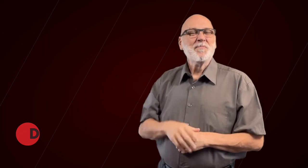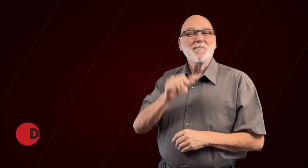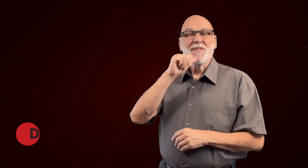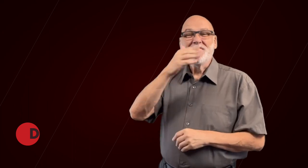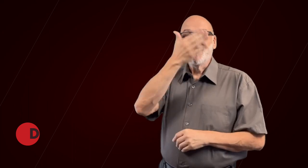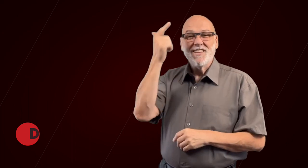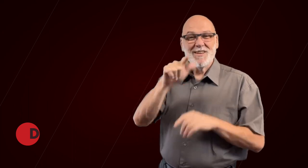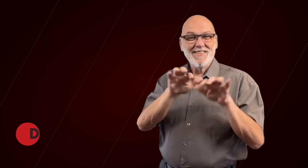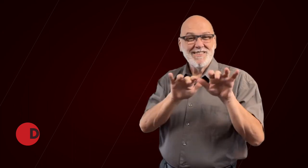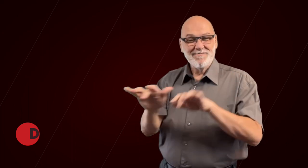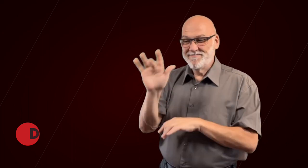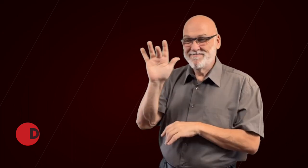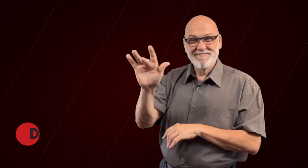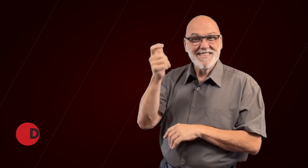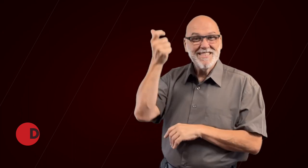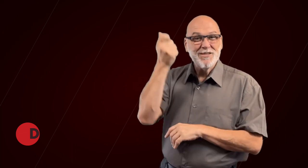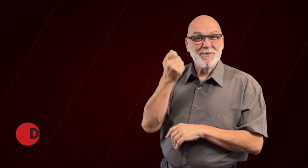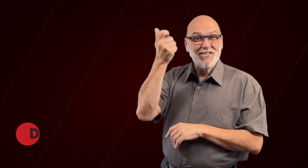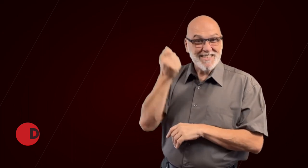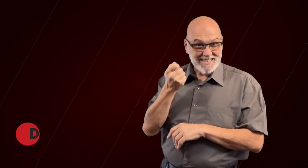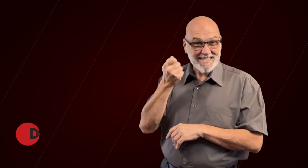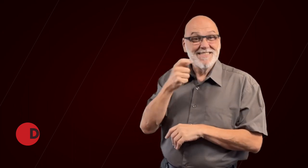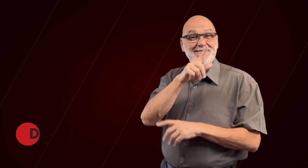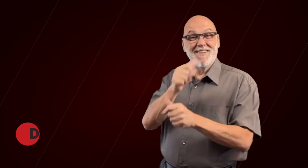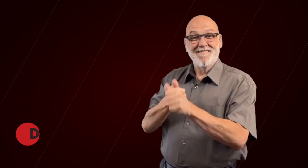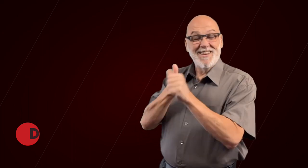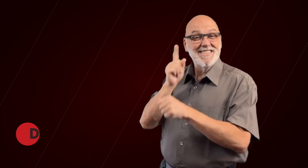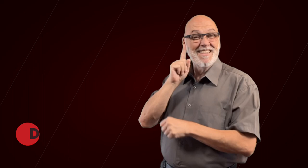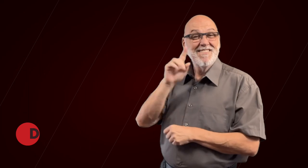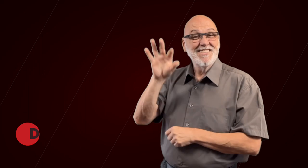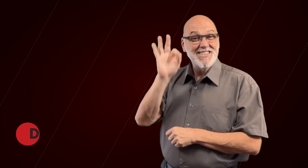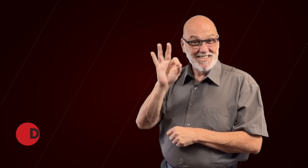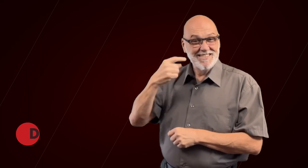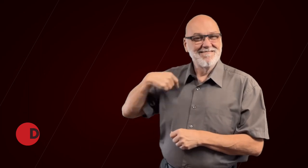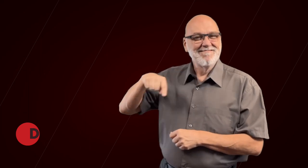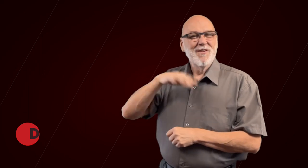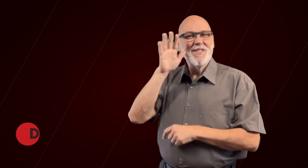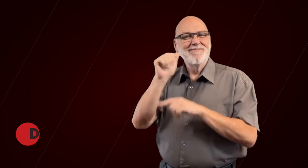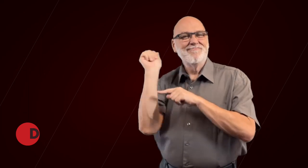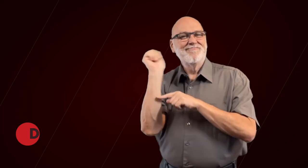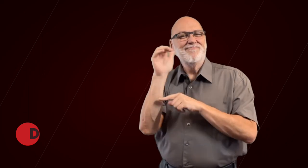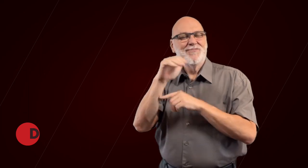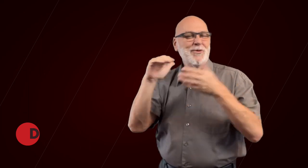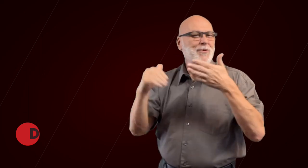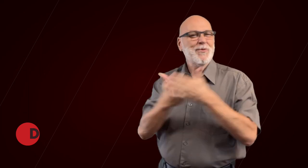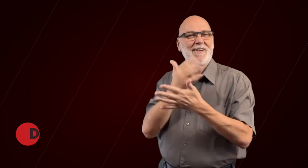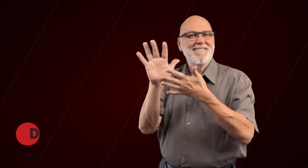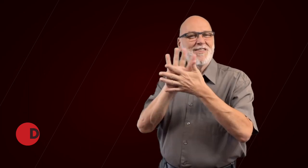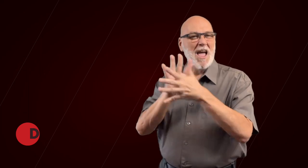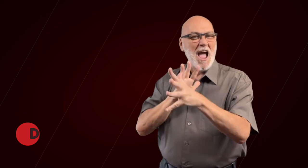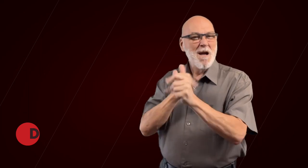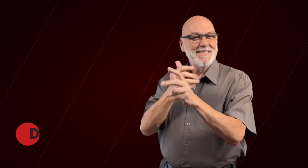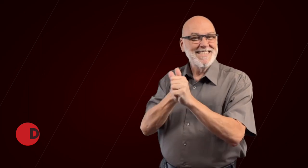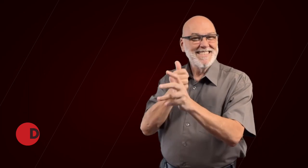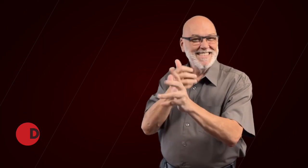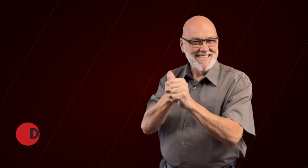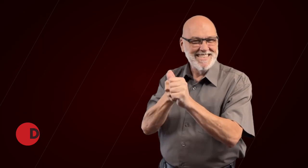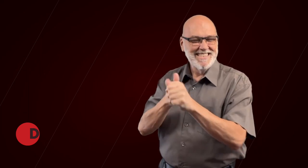Don’t forget to subscribe, like, and follow DeafDots to get new video updates!